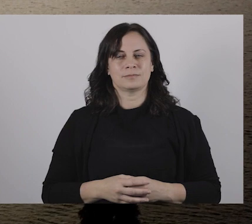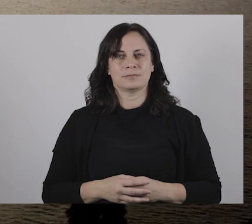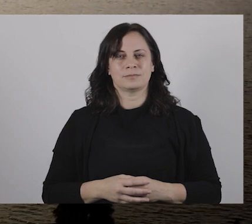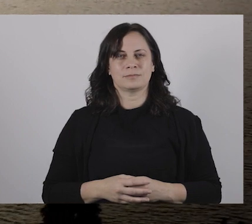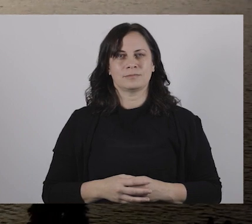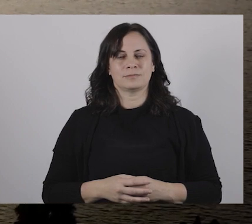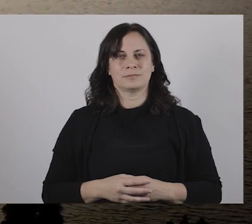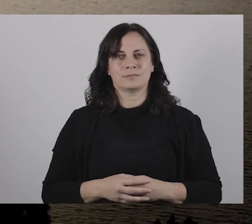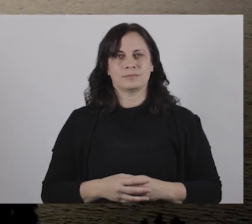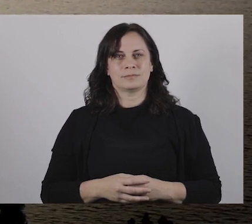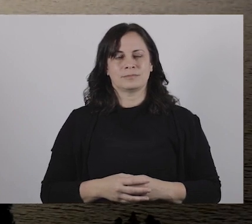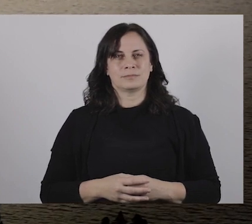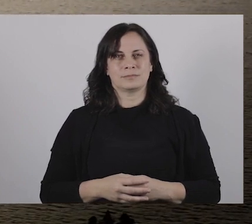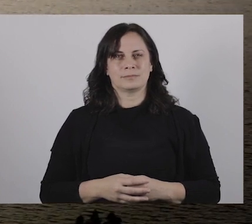When his grandmother passed,